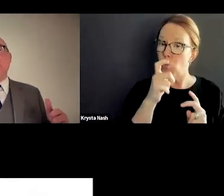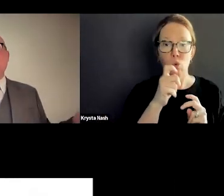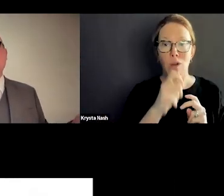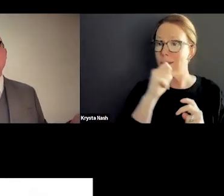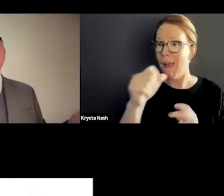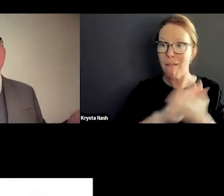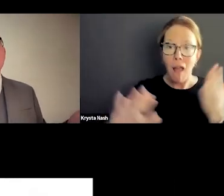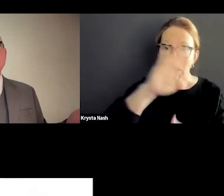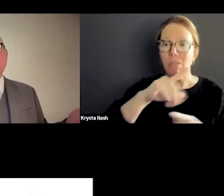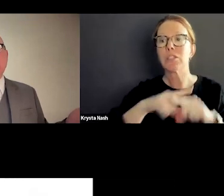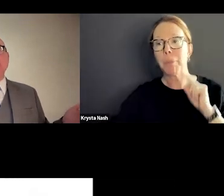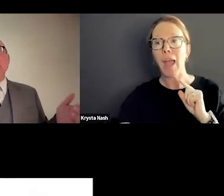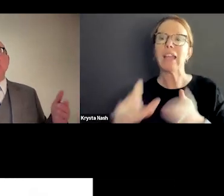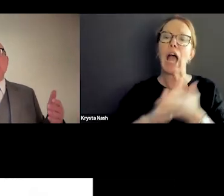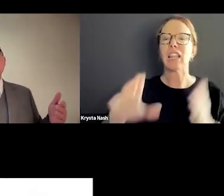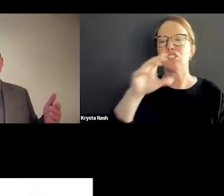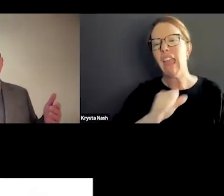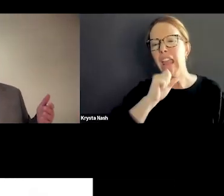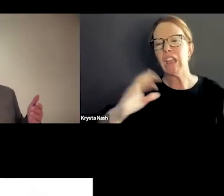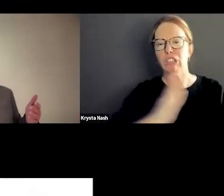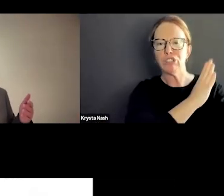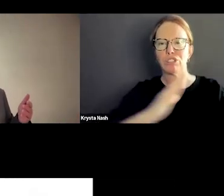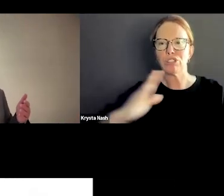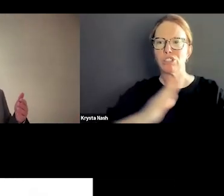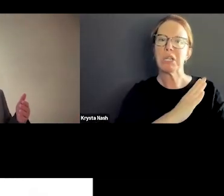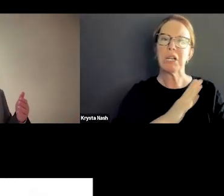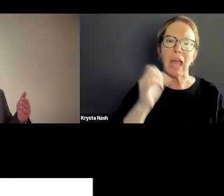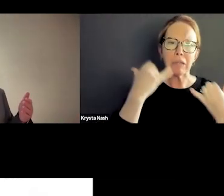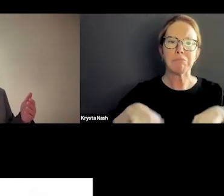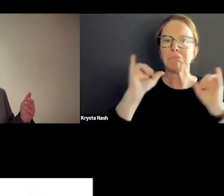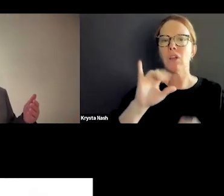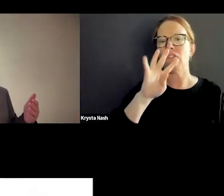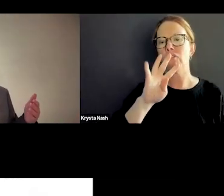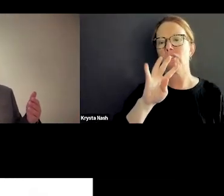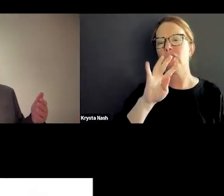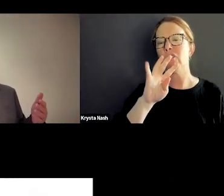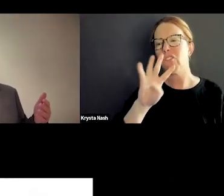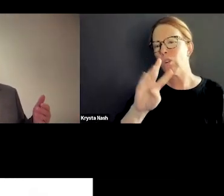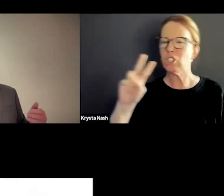but are, of college age, that remains around a 44, about a 42% rate.